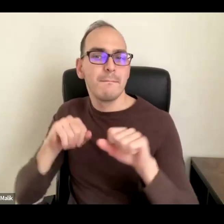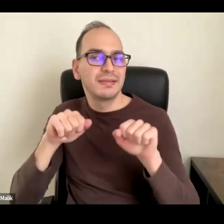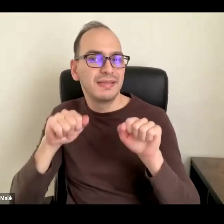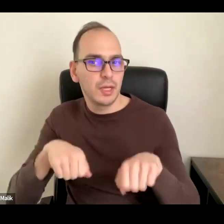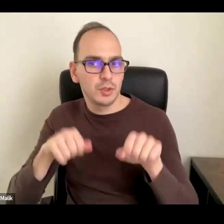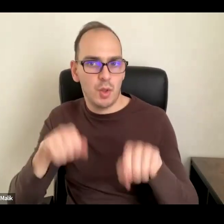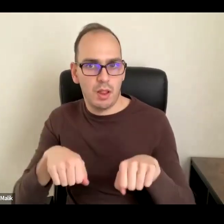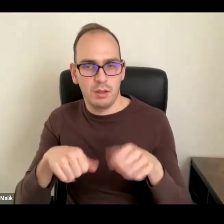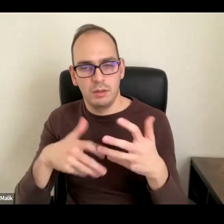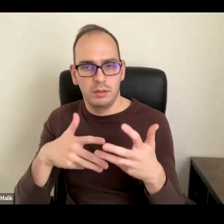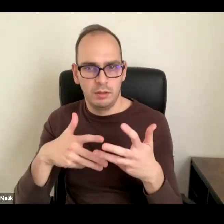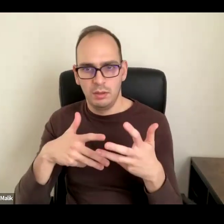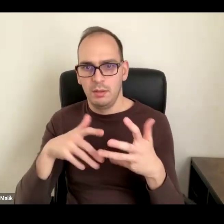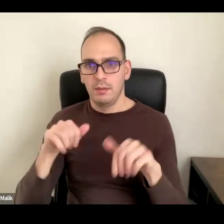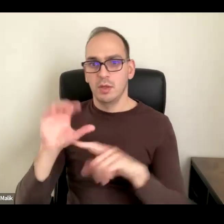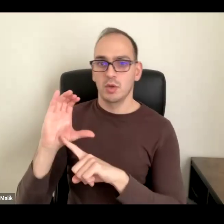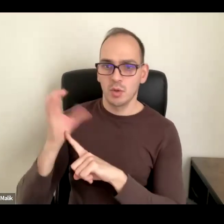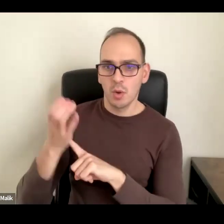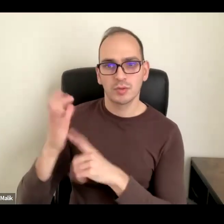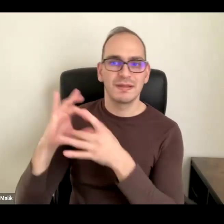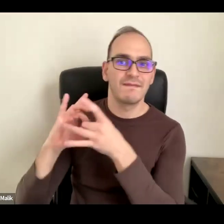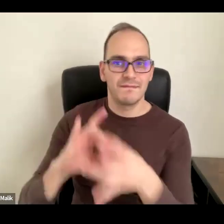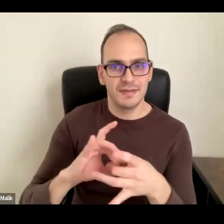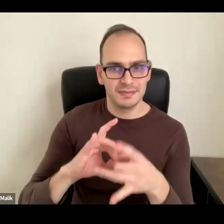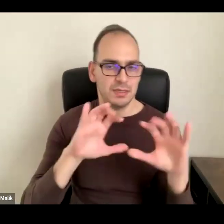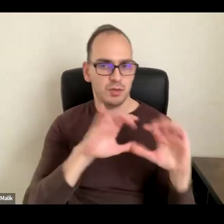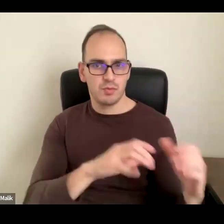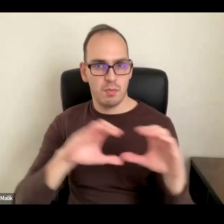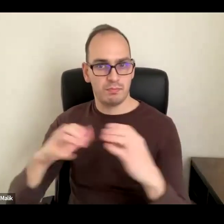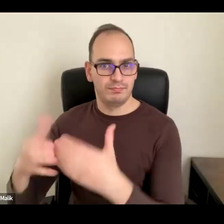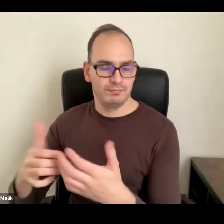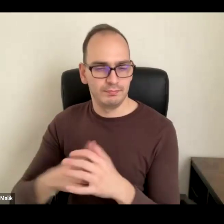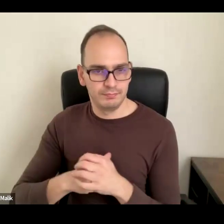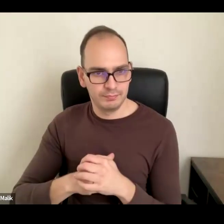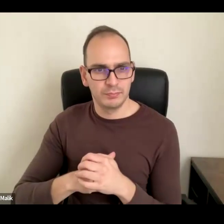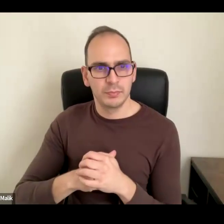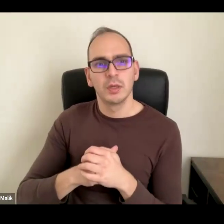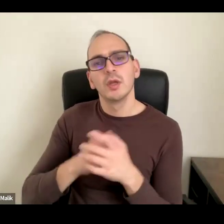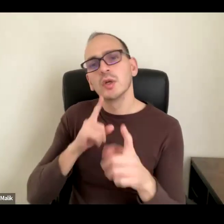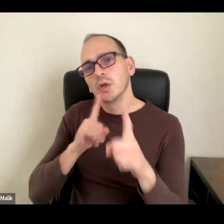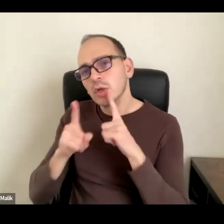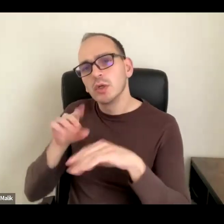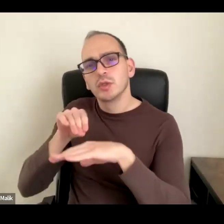um potentially culturally affiliated parties? I would say because consulting parties are broader